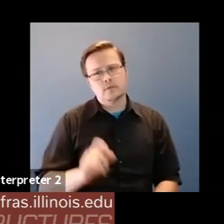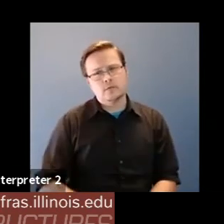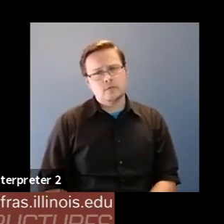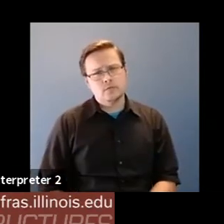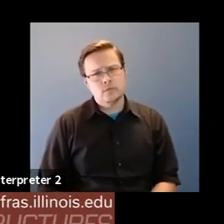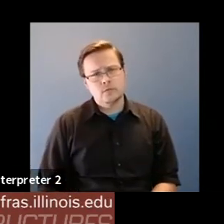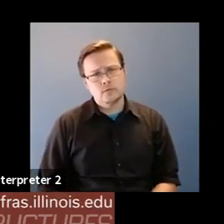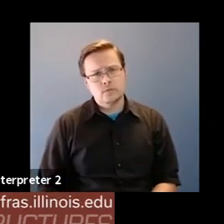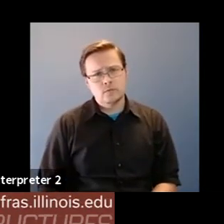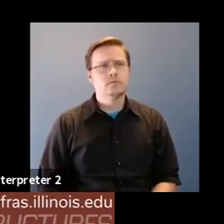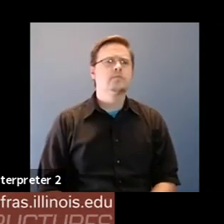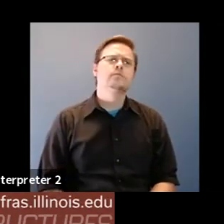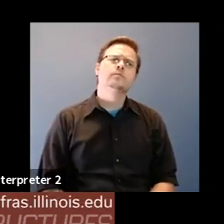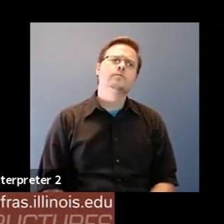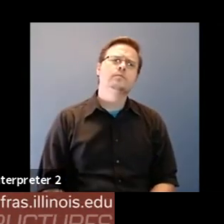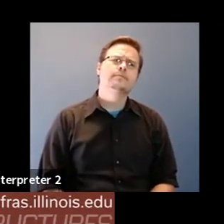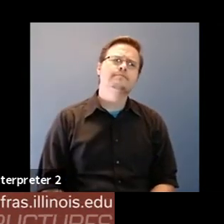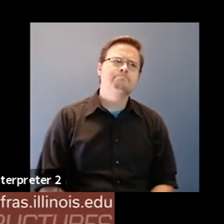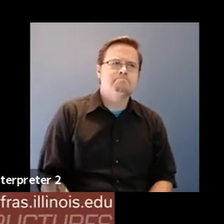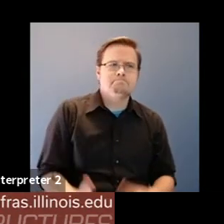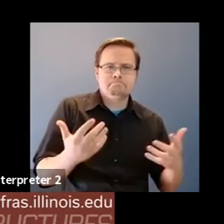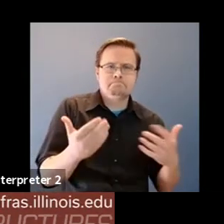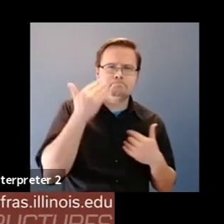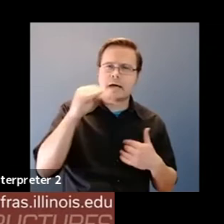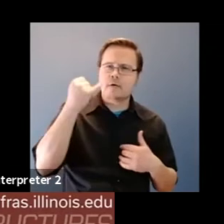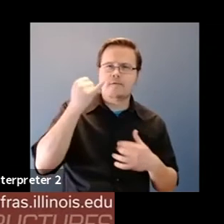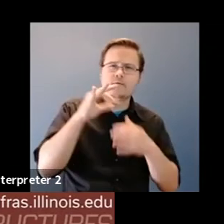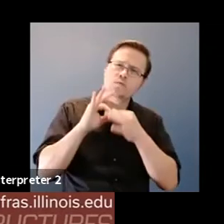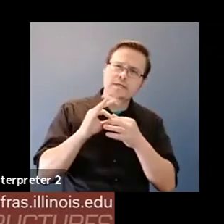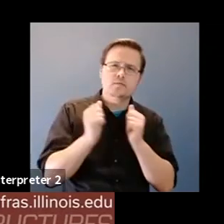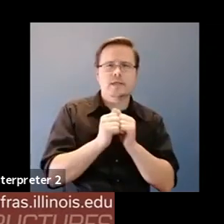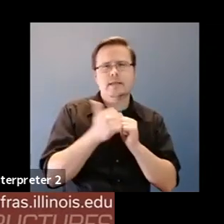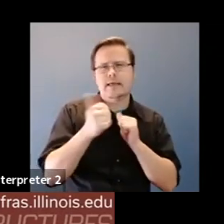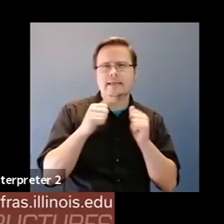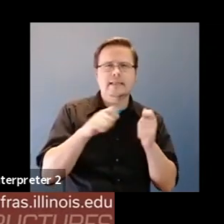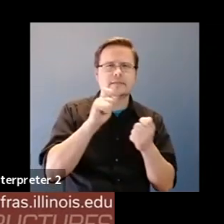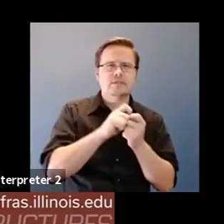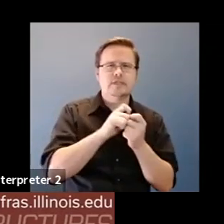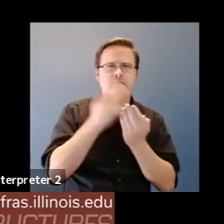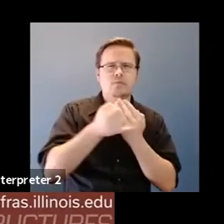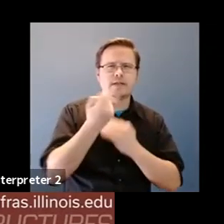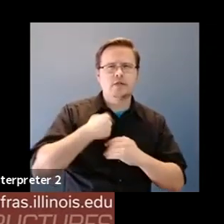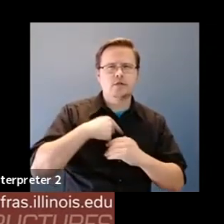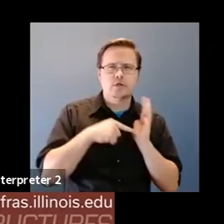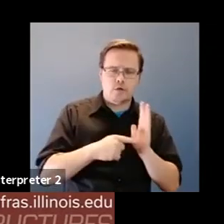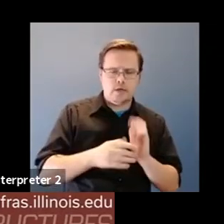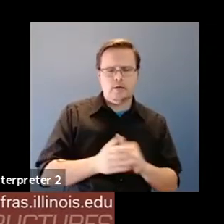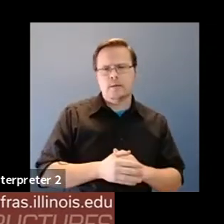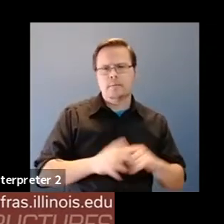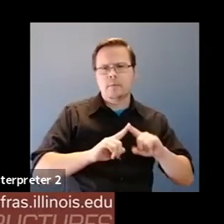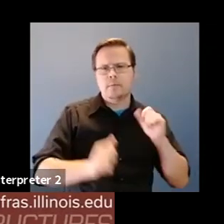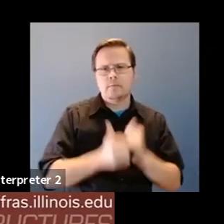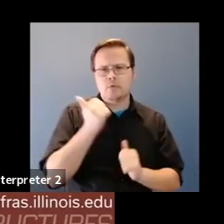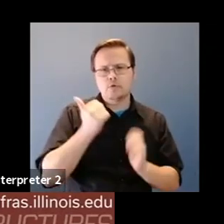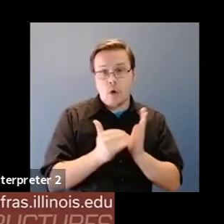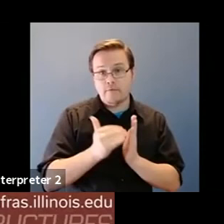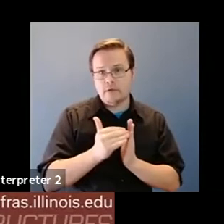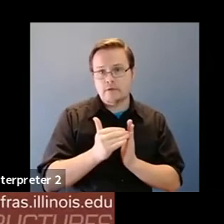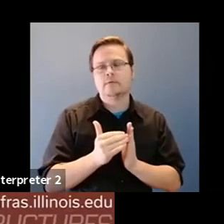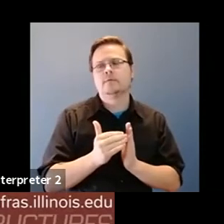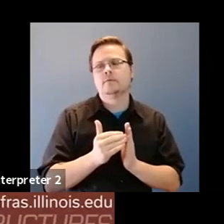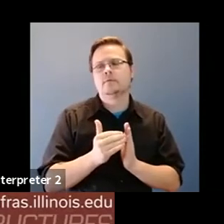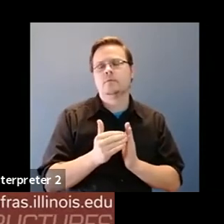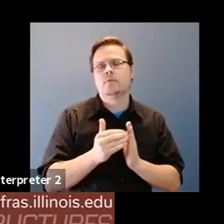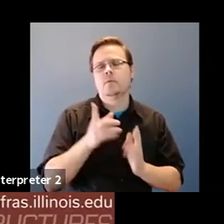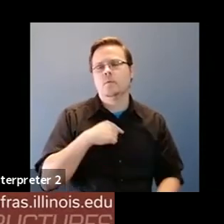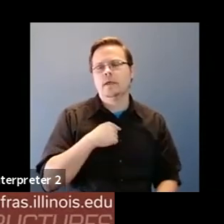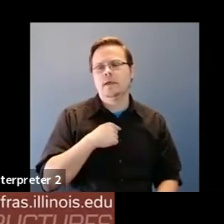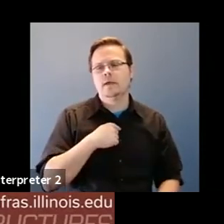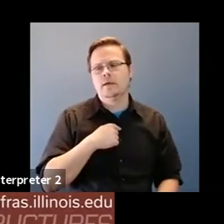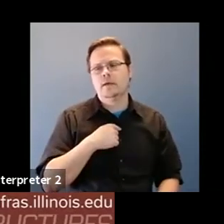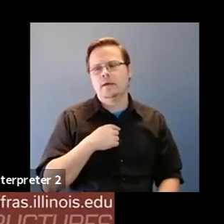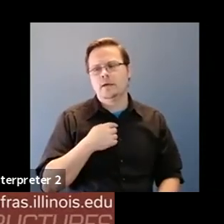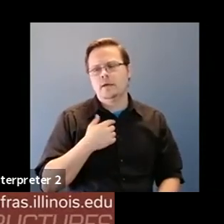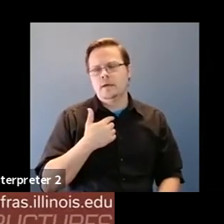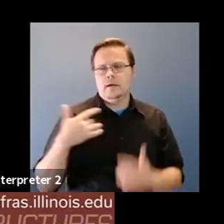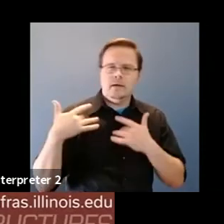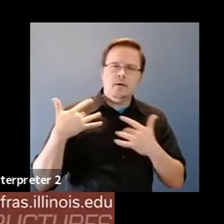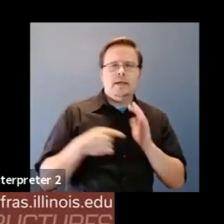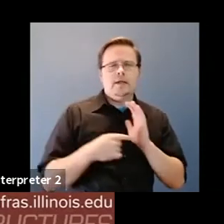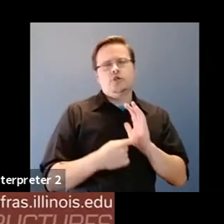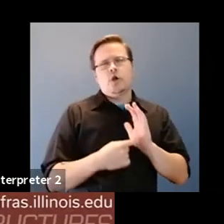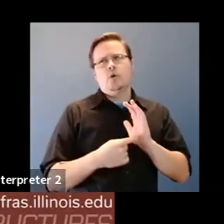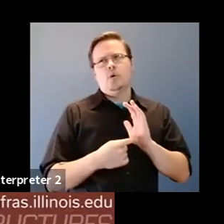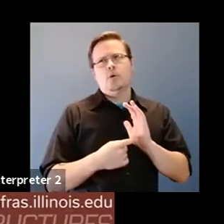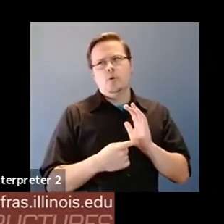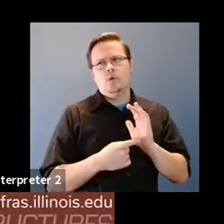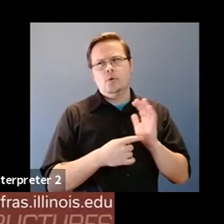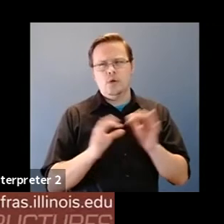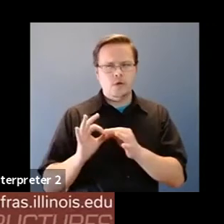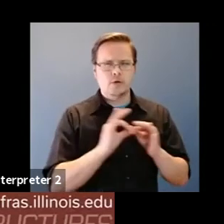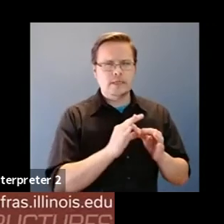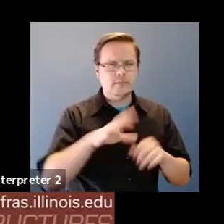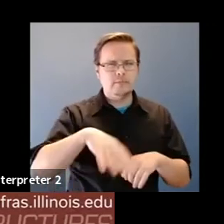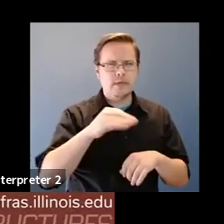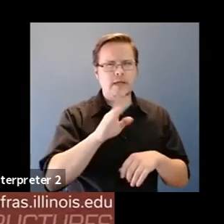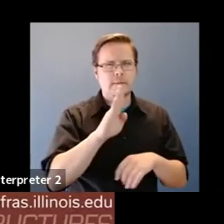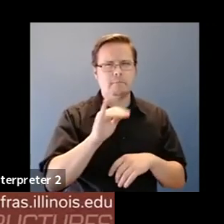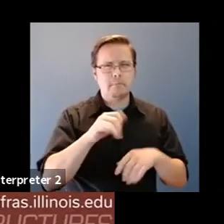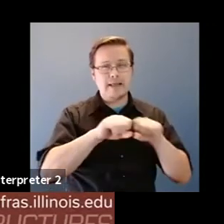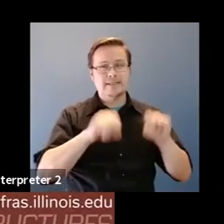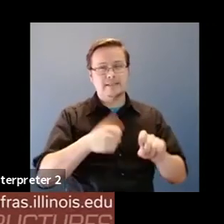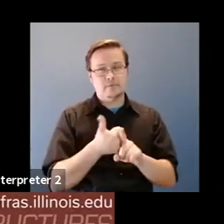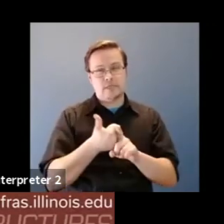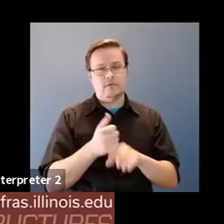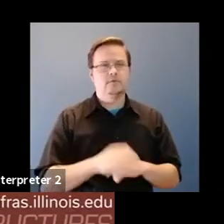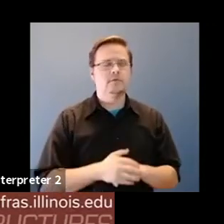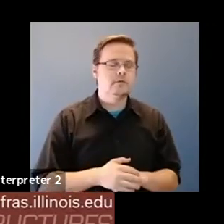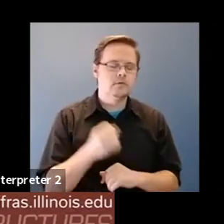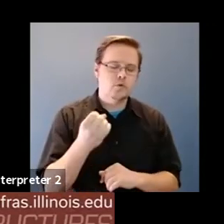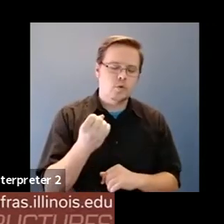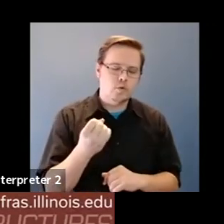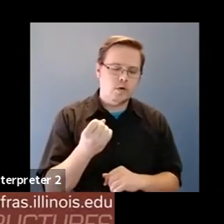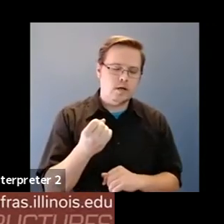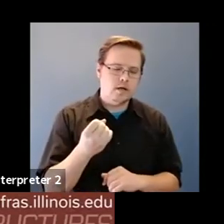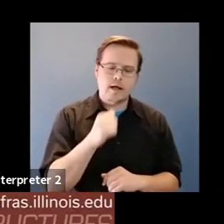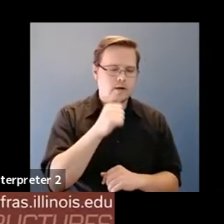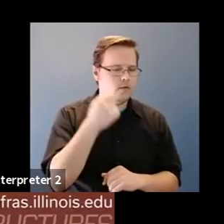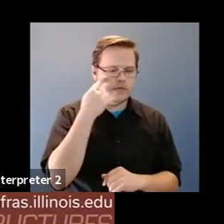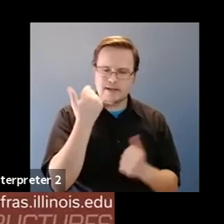Fernanda Viegas: So I don't I don't know if this is in relation to any specific project we were showing but most often than not, we are, we tend to show the correlations picked up by the system's themselves, so I don't think there's any project.